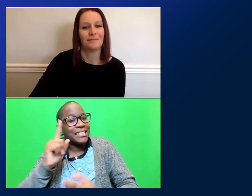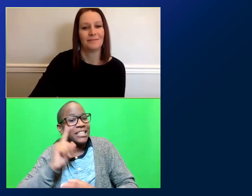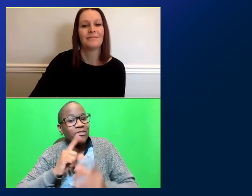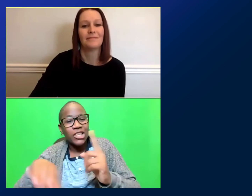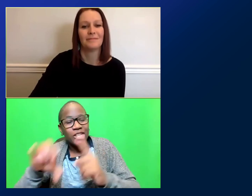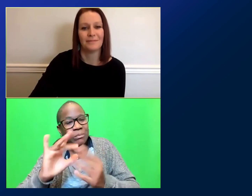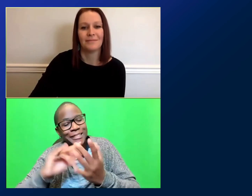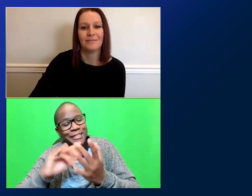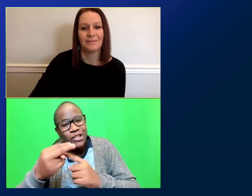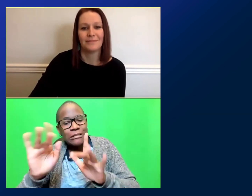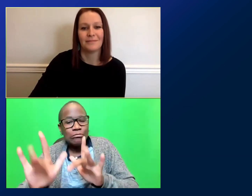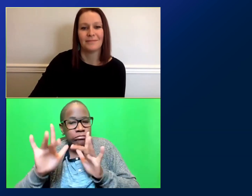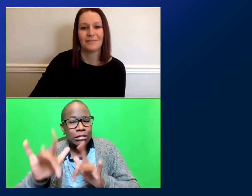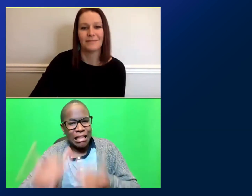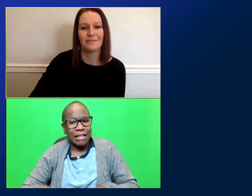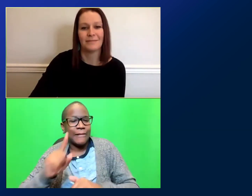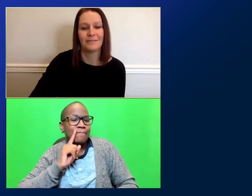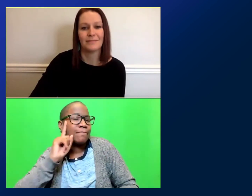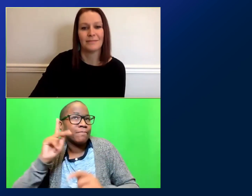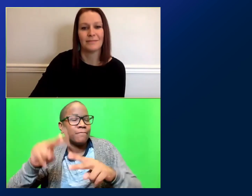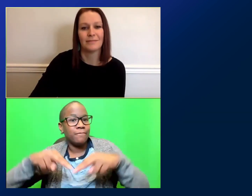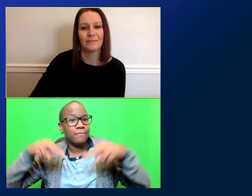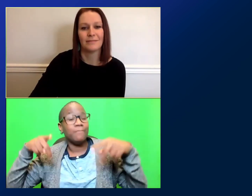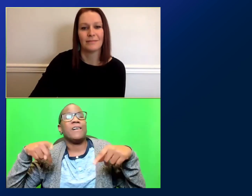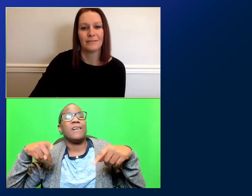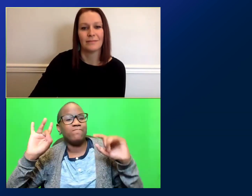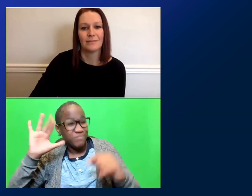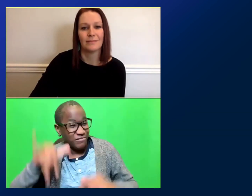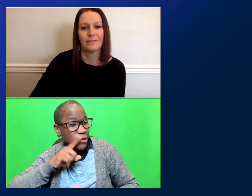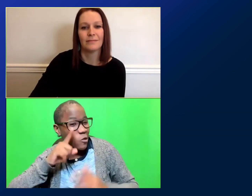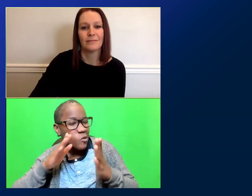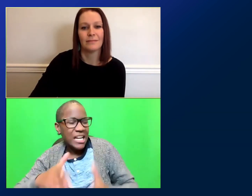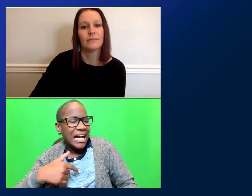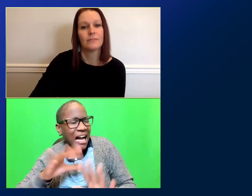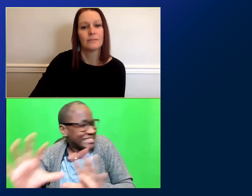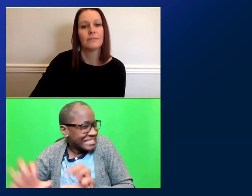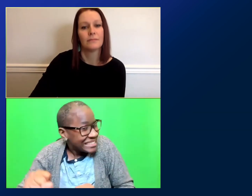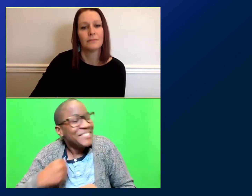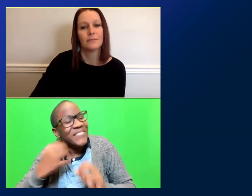without it being you know that oh poor deaf person here you can do illustrations for this